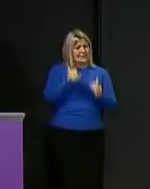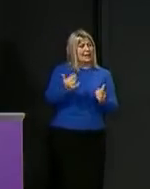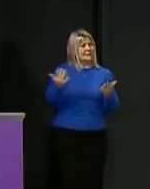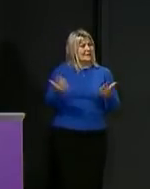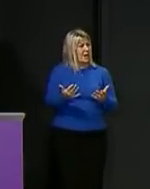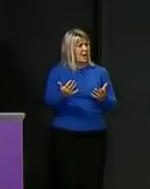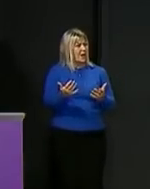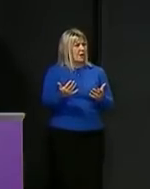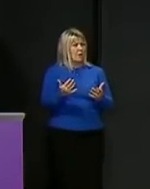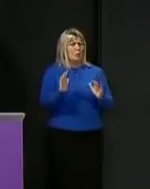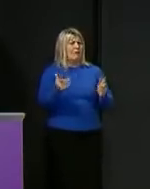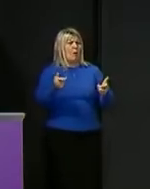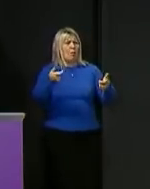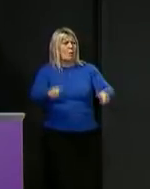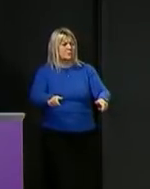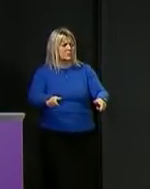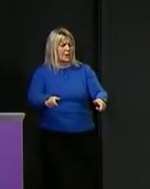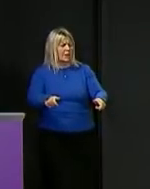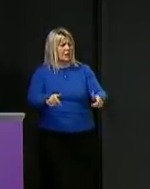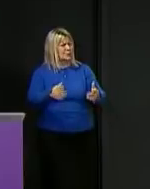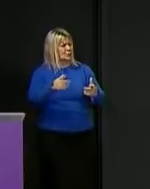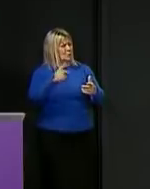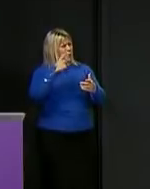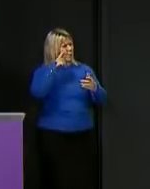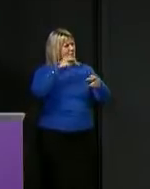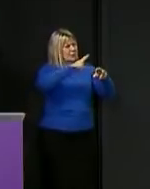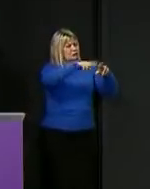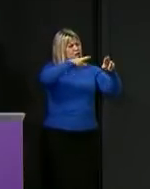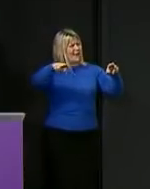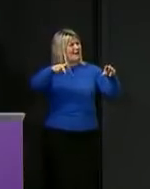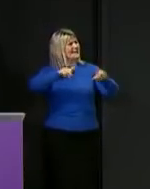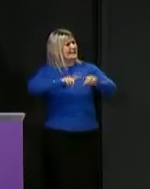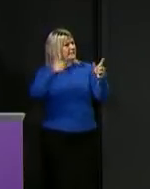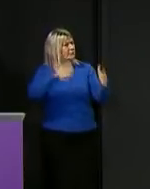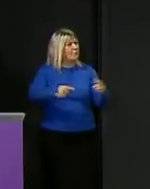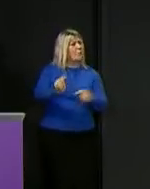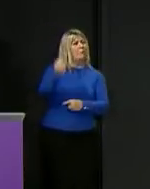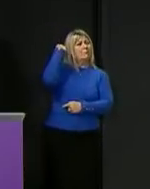So there are major differences from what happened in the spring. And secondly,